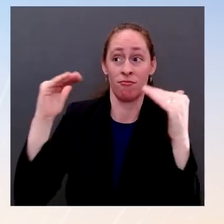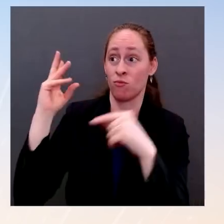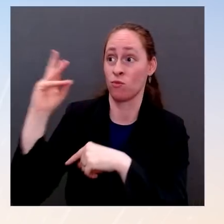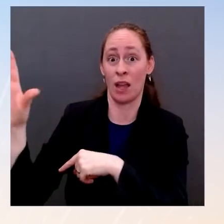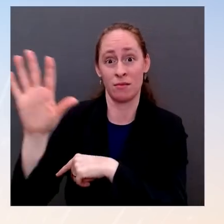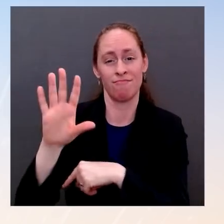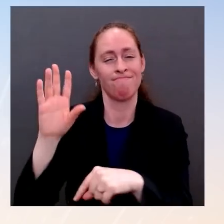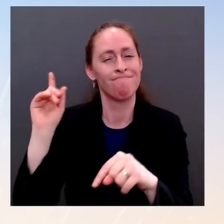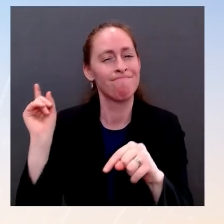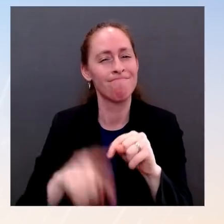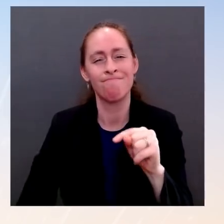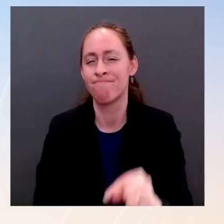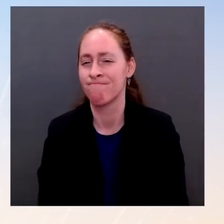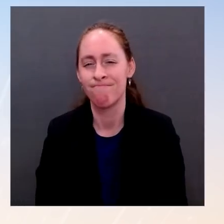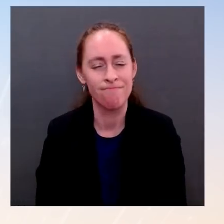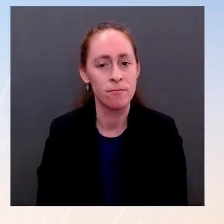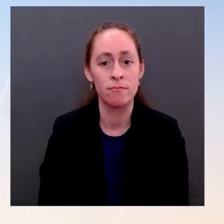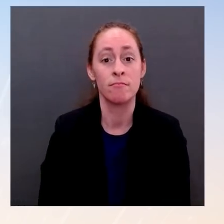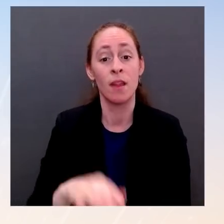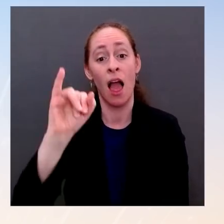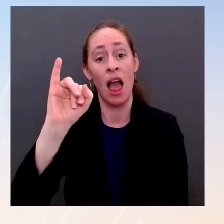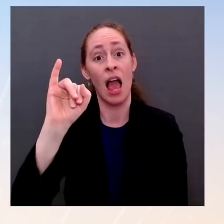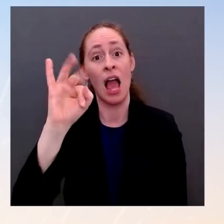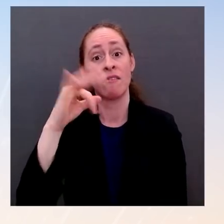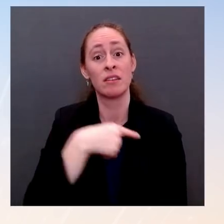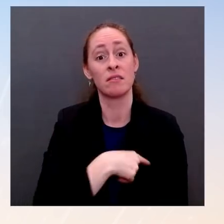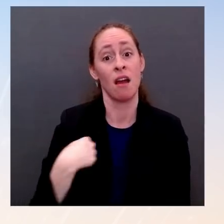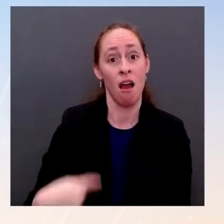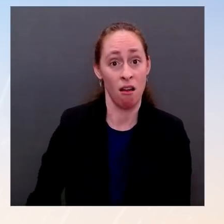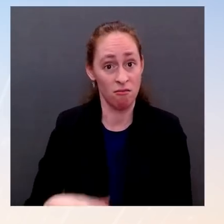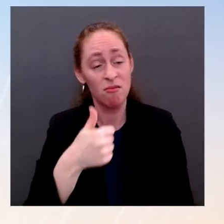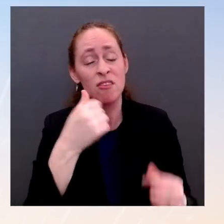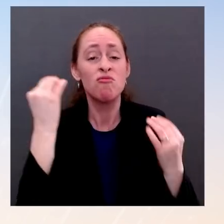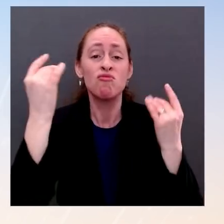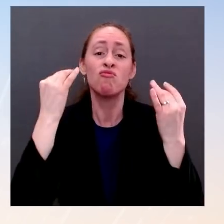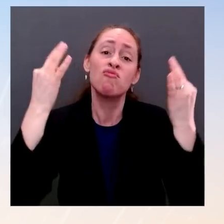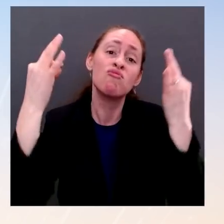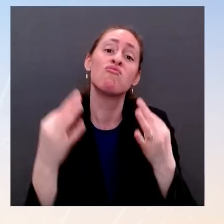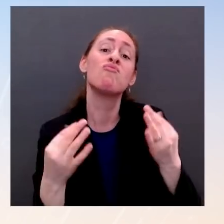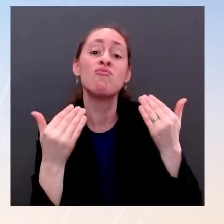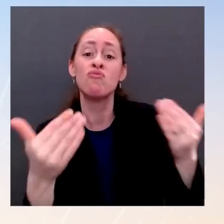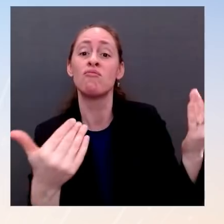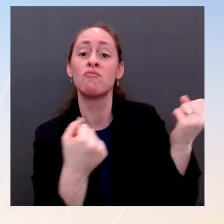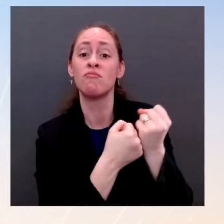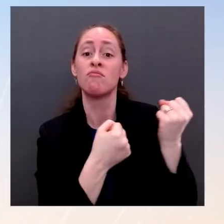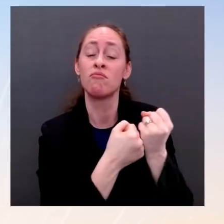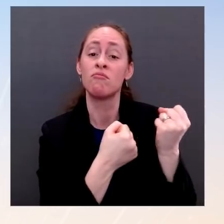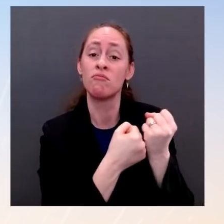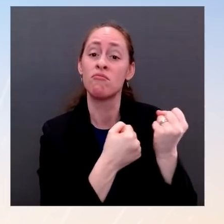to the invasion of the sovereign nation in the heart of Europe, that would be a very bad signal for its vision of the world.